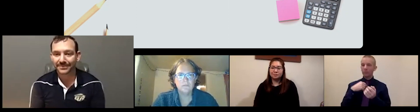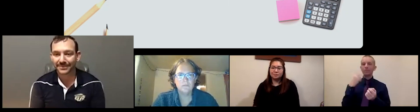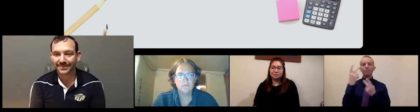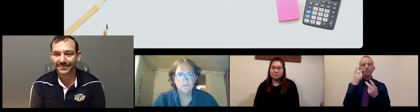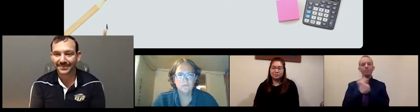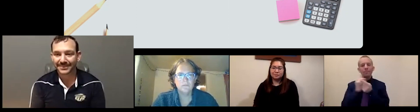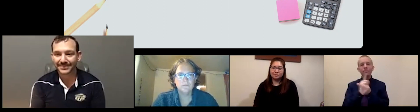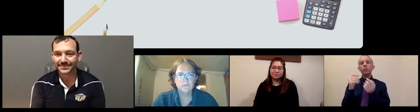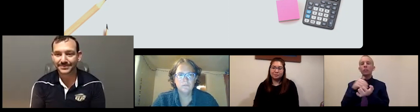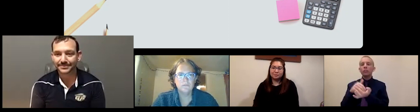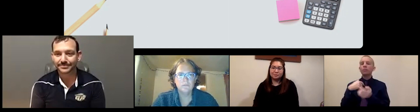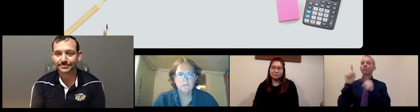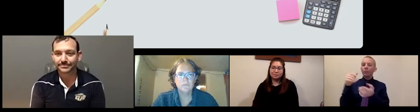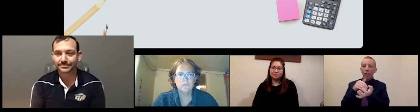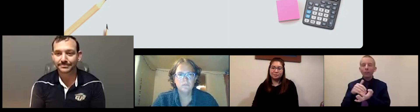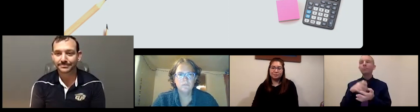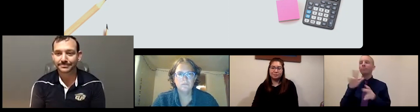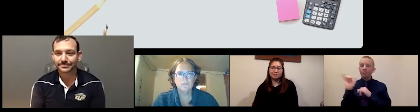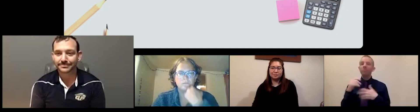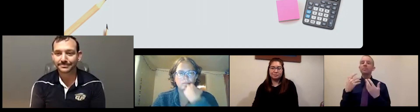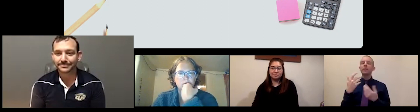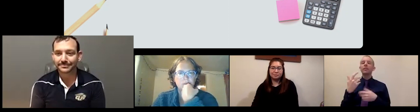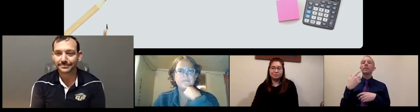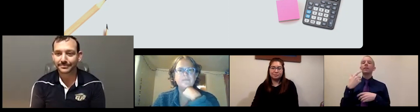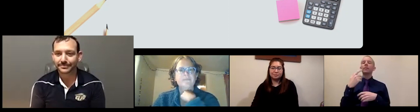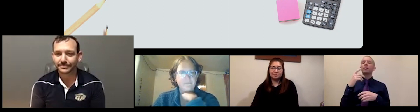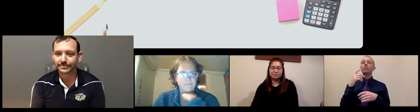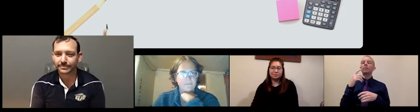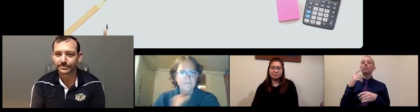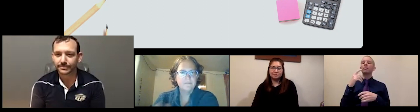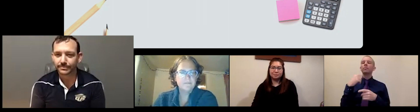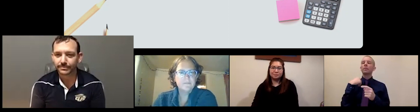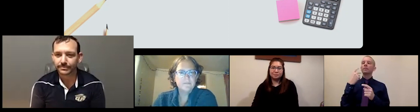I met many doctors from going to doctor’s appointments.